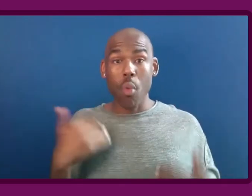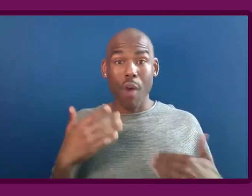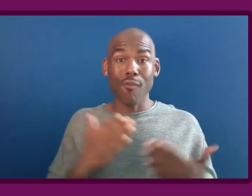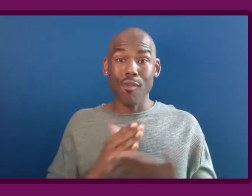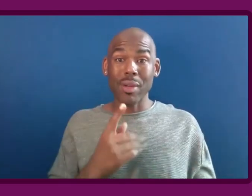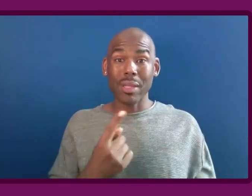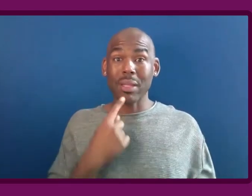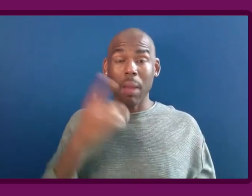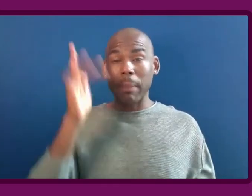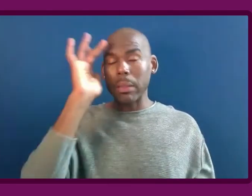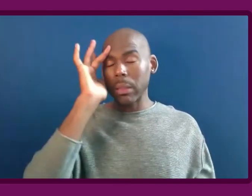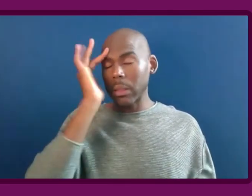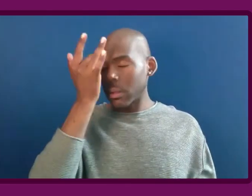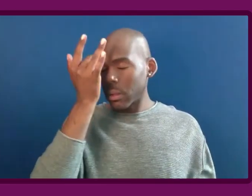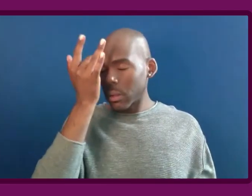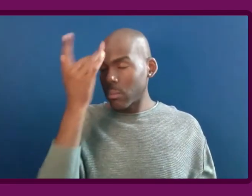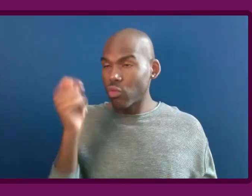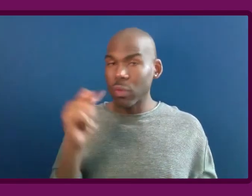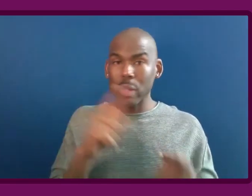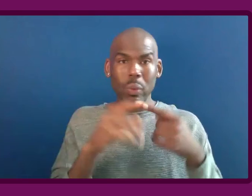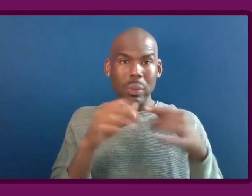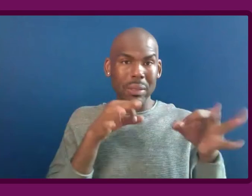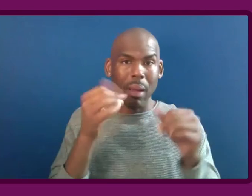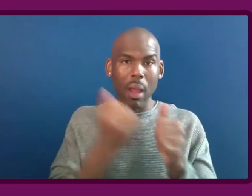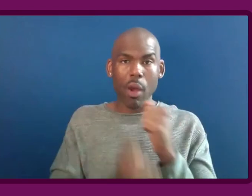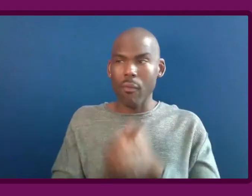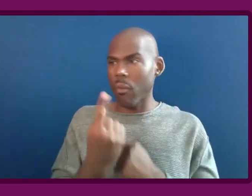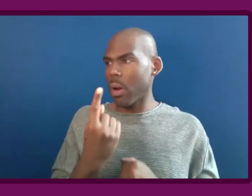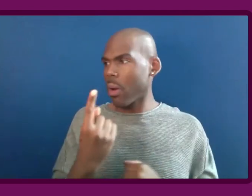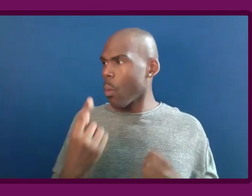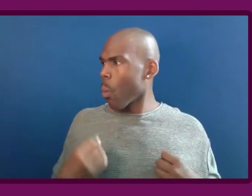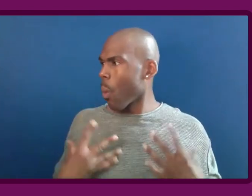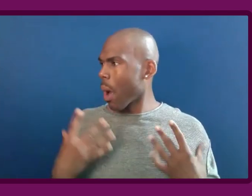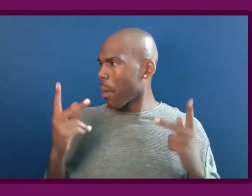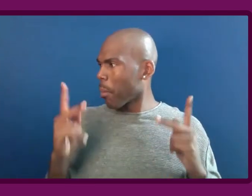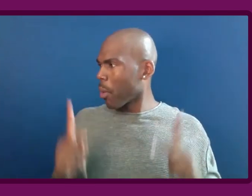because you have the right to say, "I'm sick of trying to educate every white person around us.